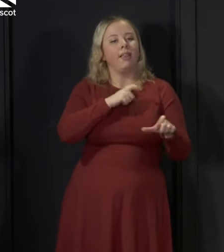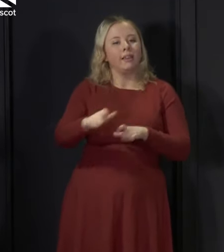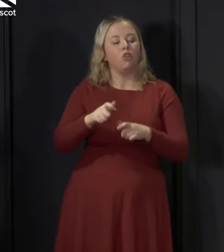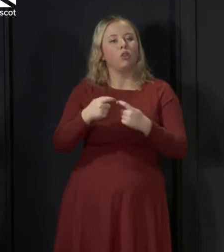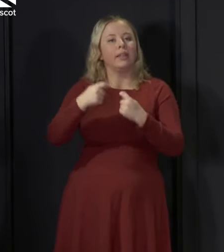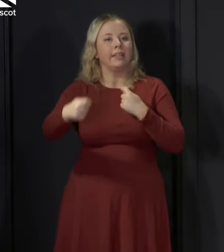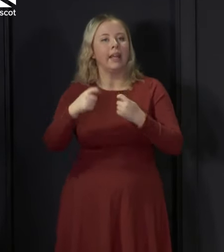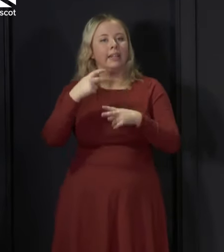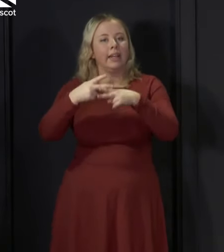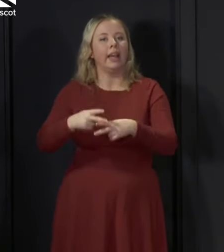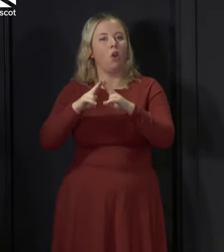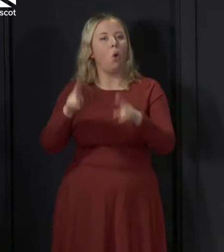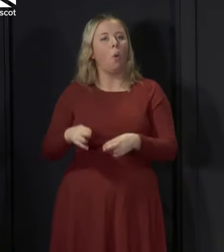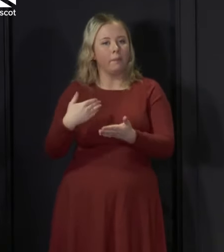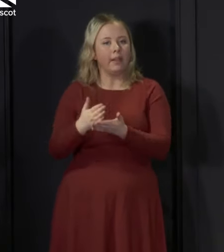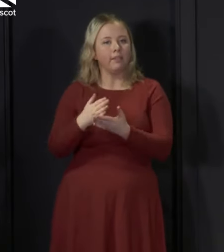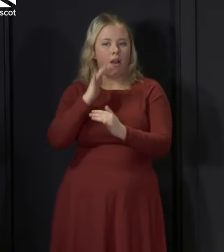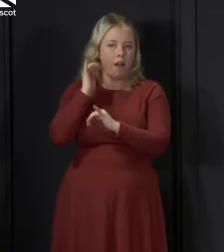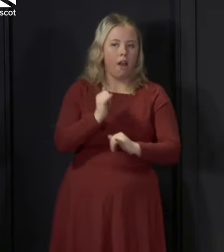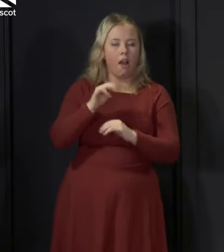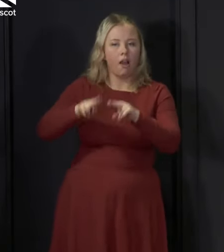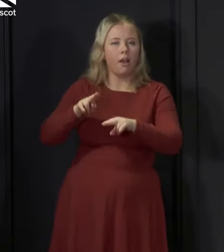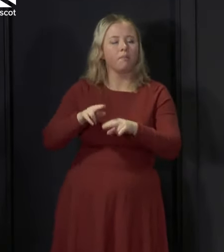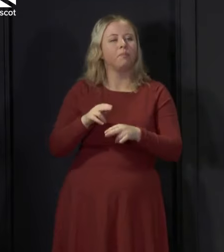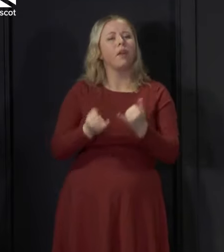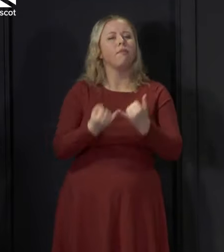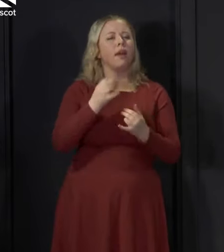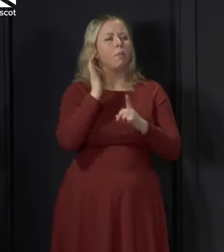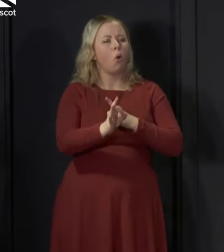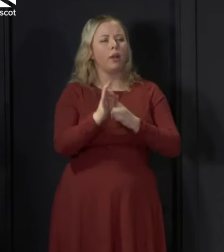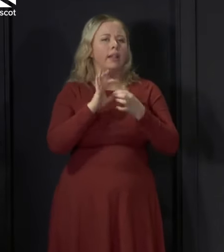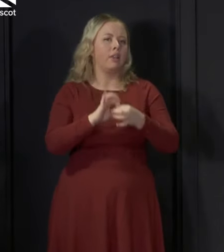Finally, on the point of efficacy and reliability of the test, you will have heard me and Gregor